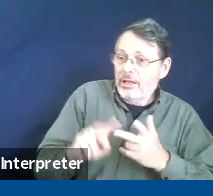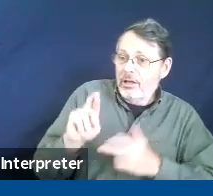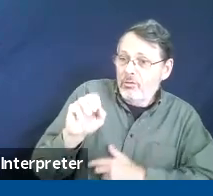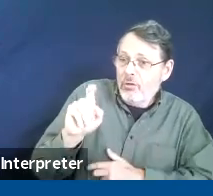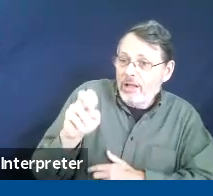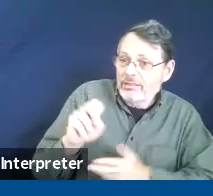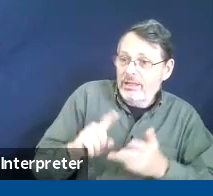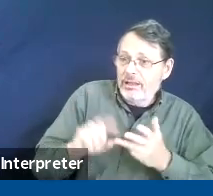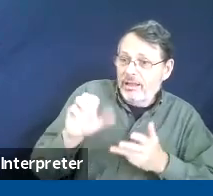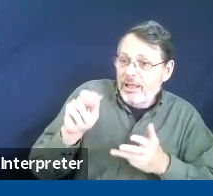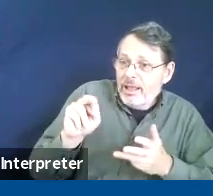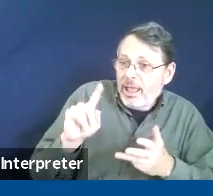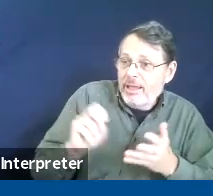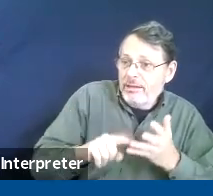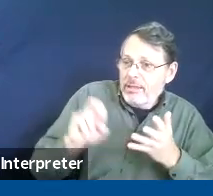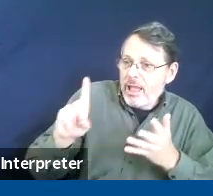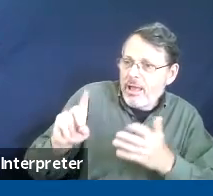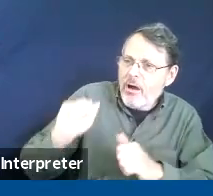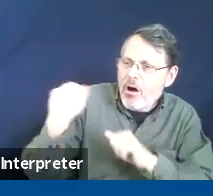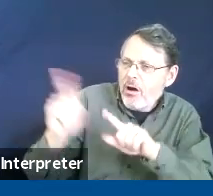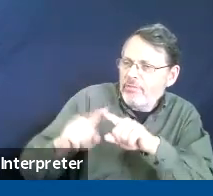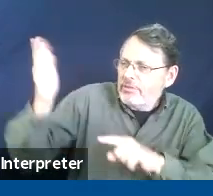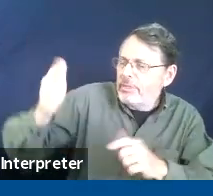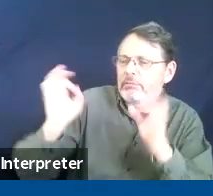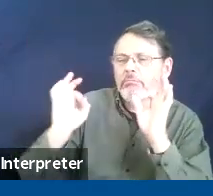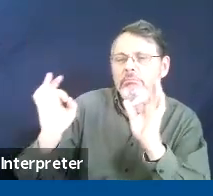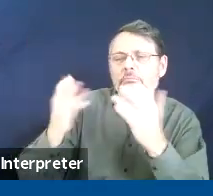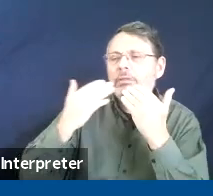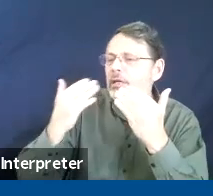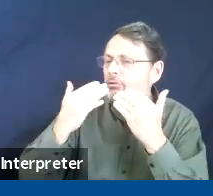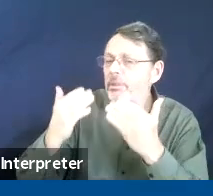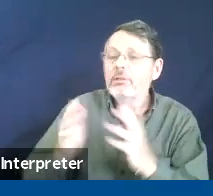all the speakers, thank you so much. All of you,